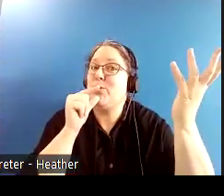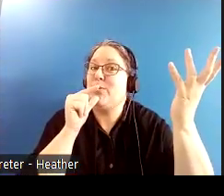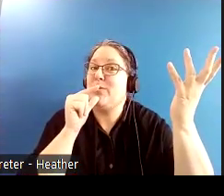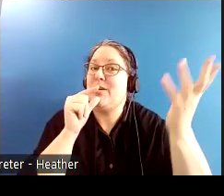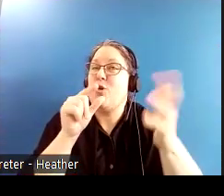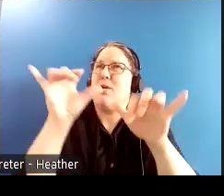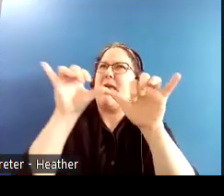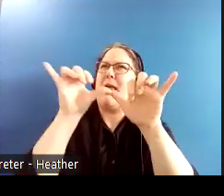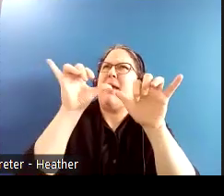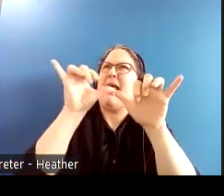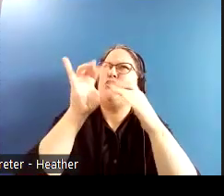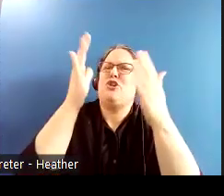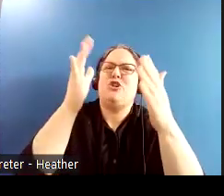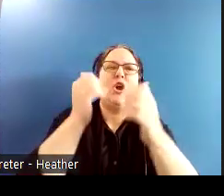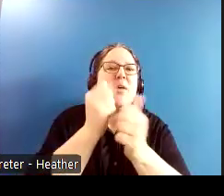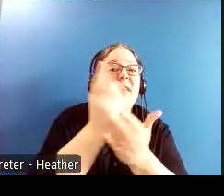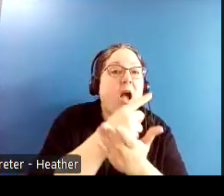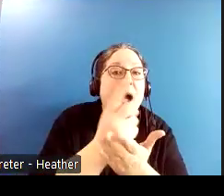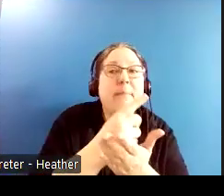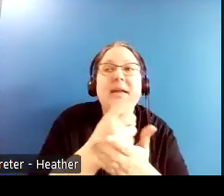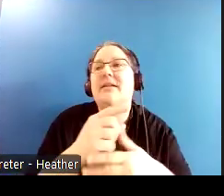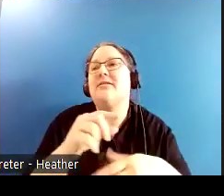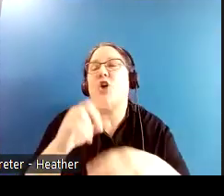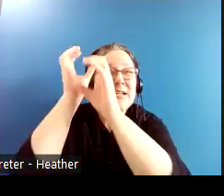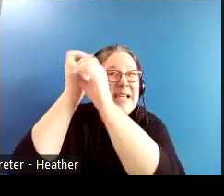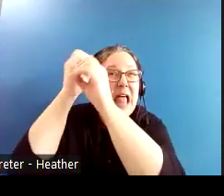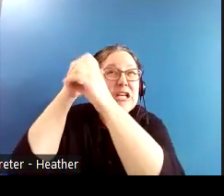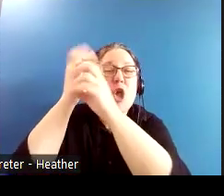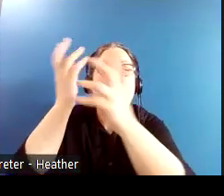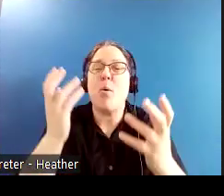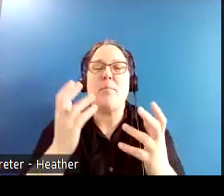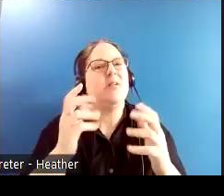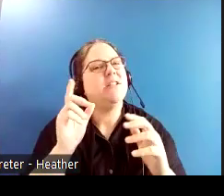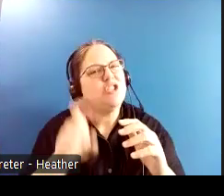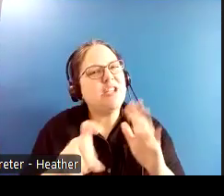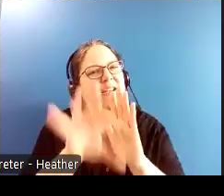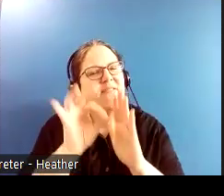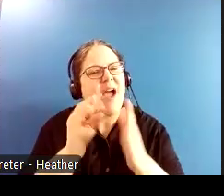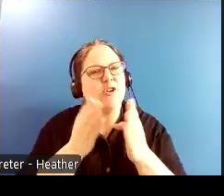measuring uh using a compass or using a telescope. Uh and so we needed a way to get back to truth,